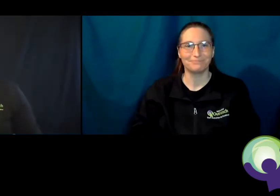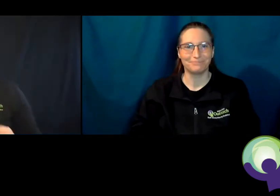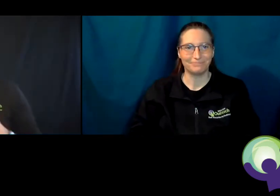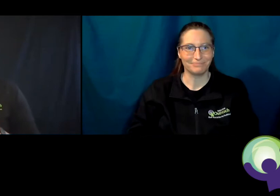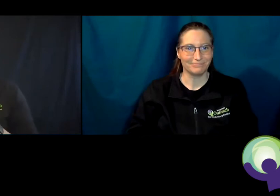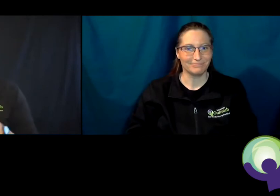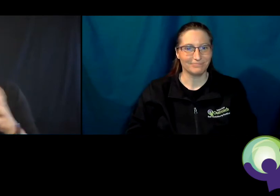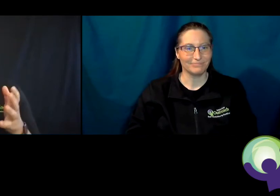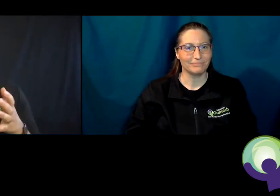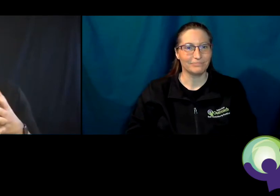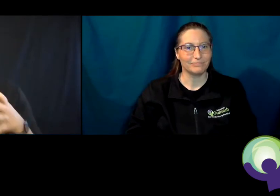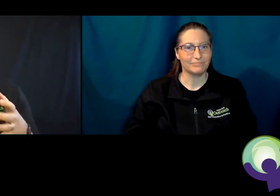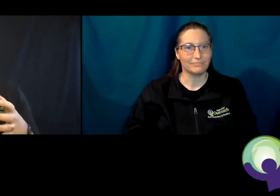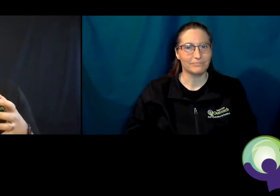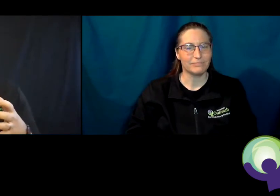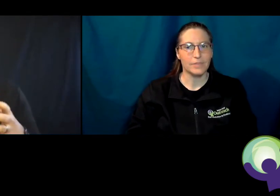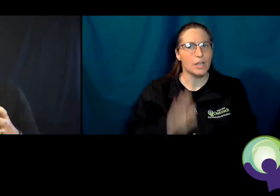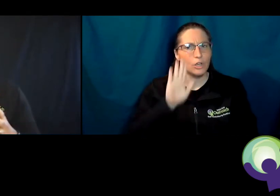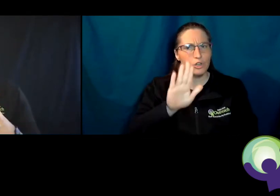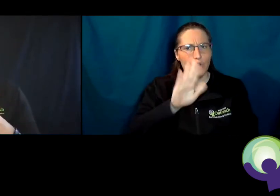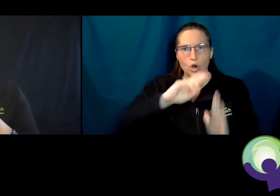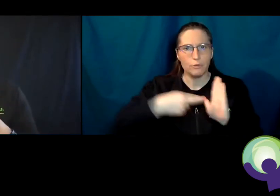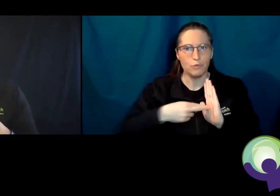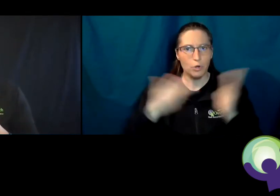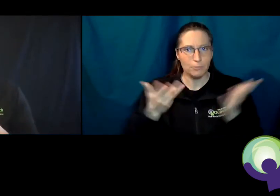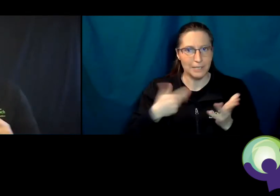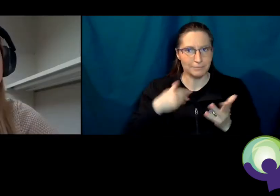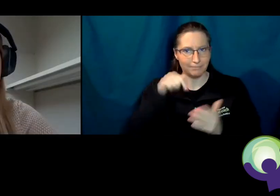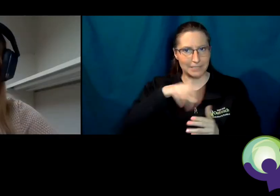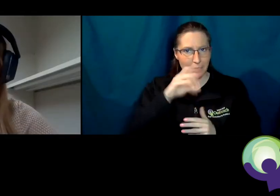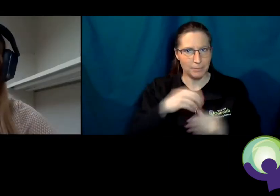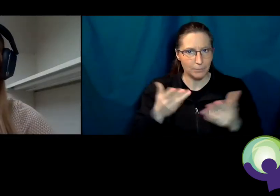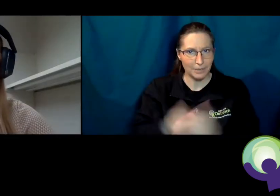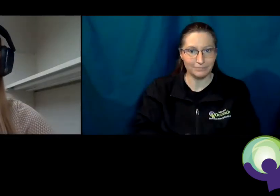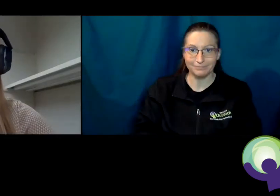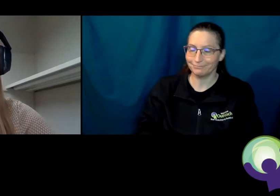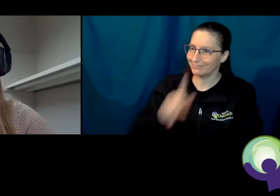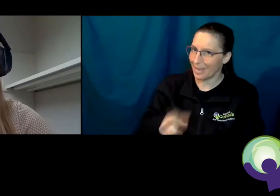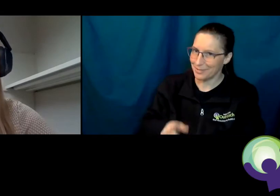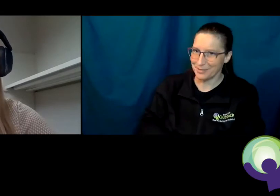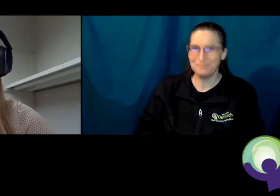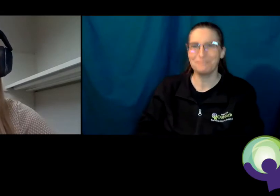Keith: What is your role in this company?